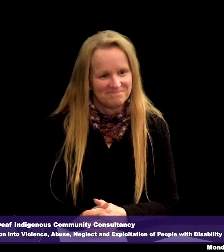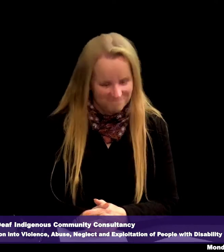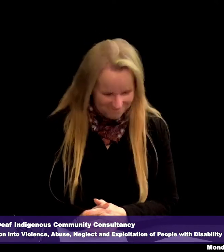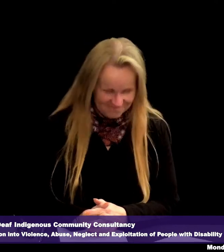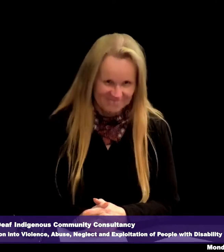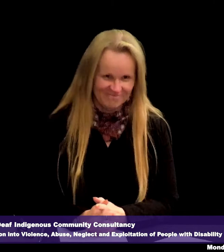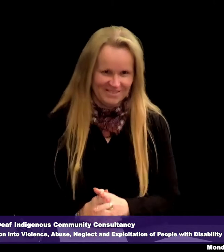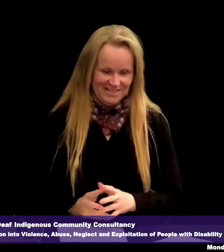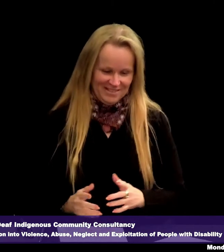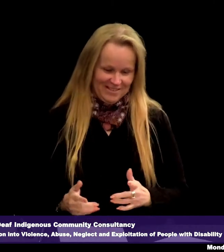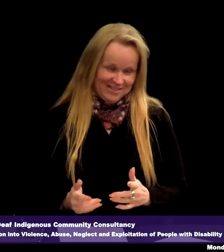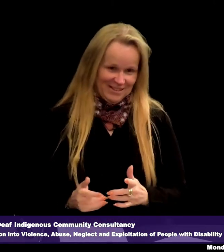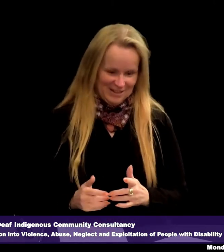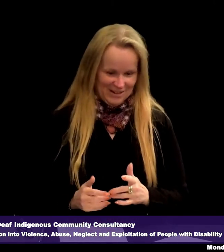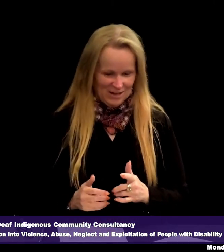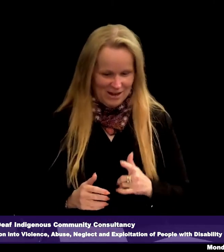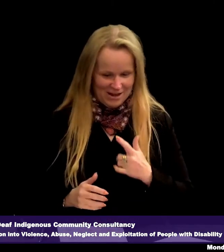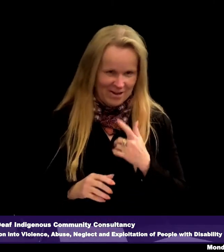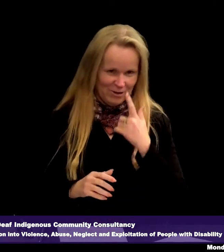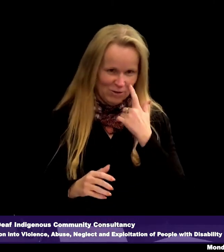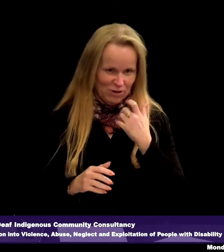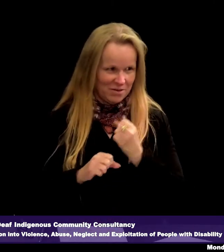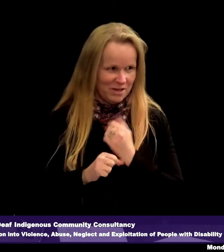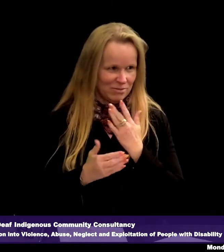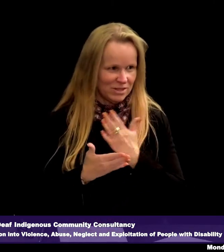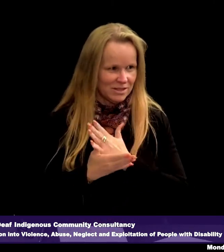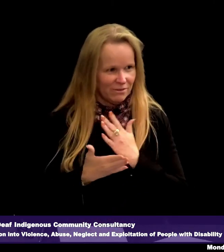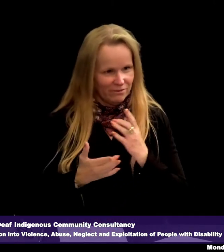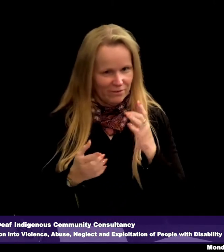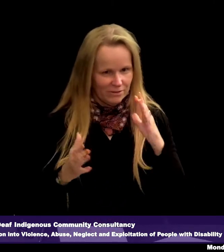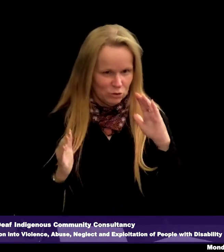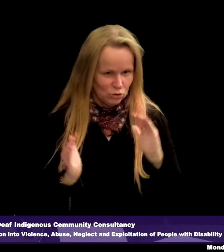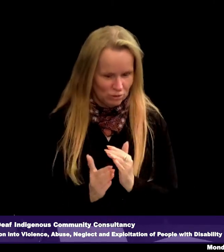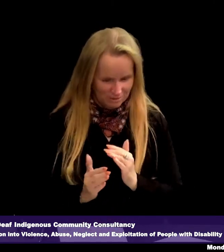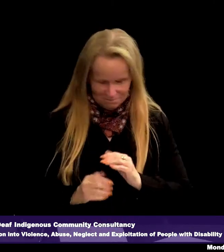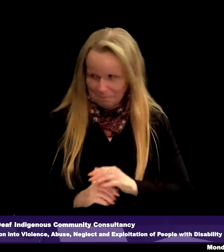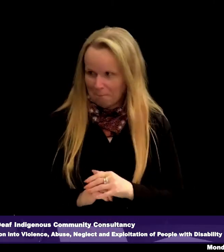Certainly. Well, I will try to make this brief as possible.